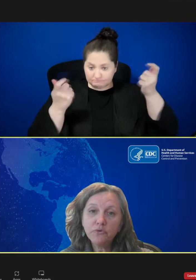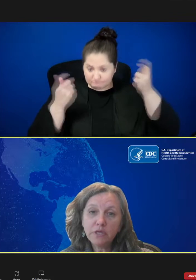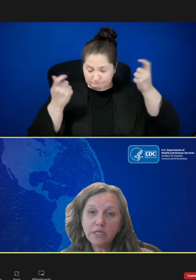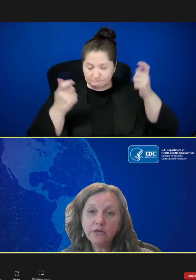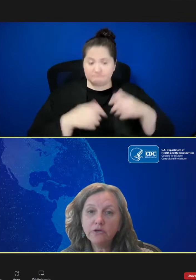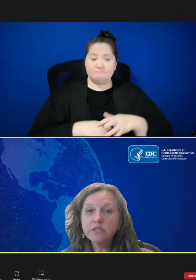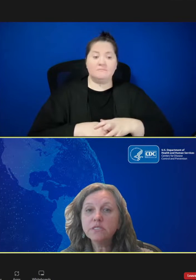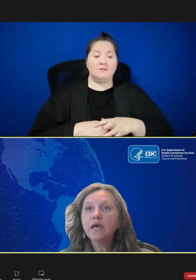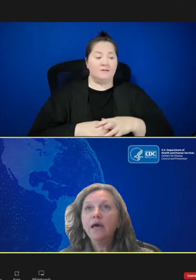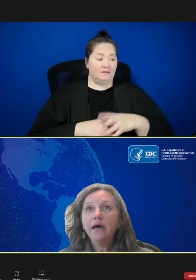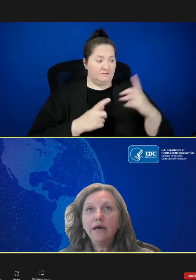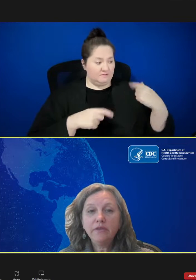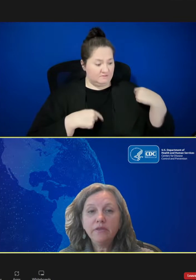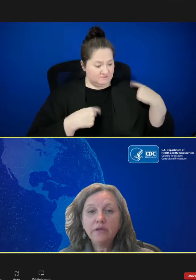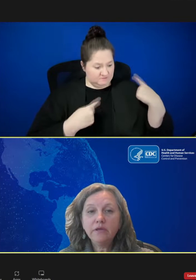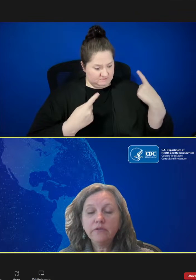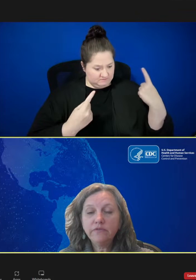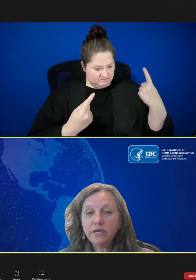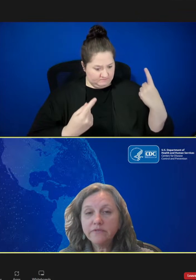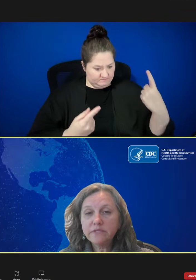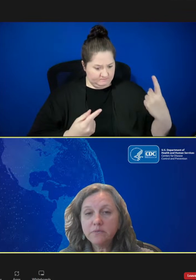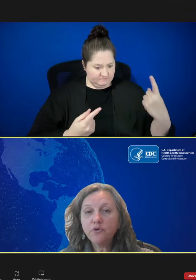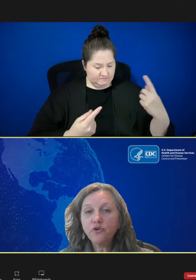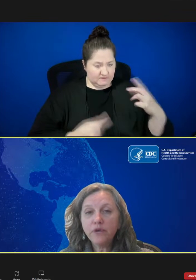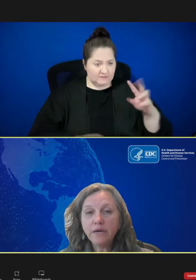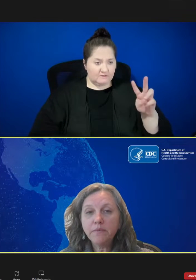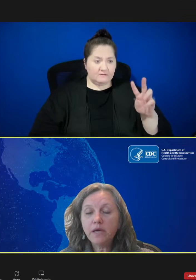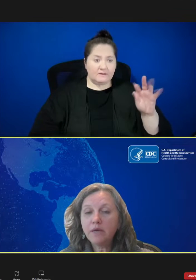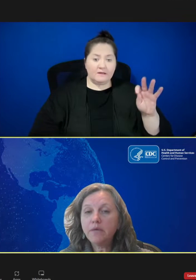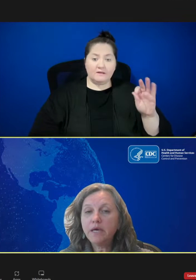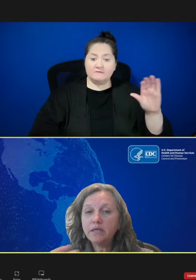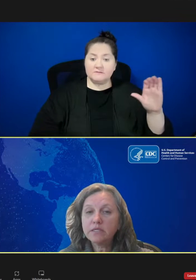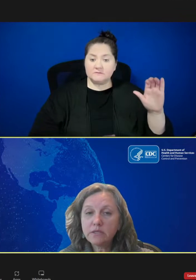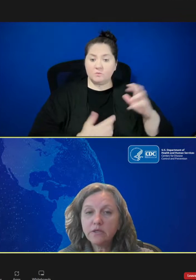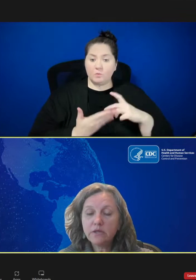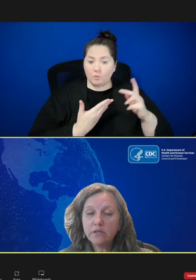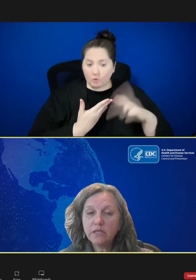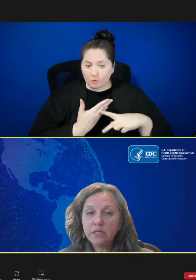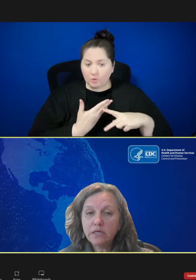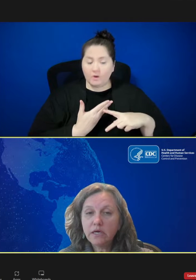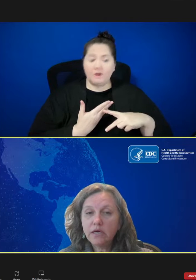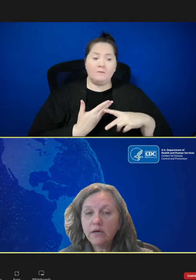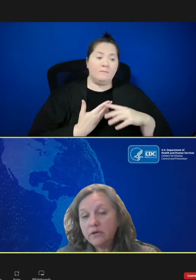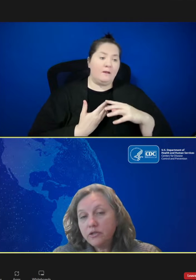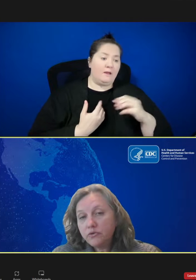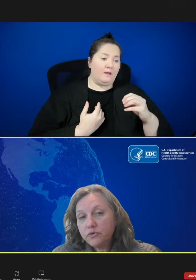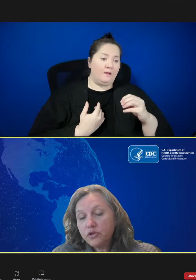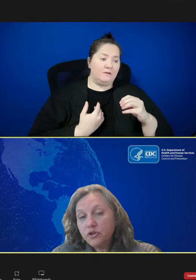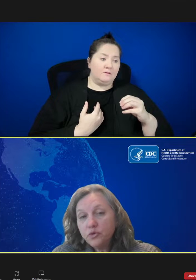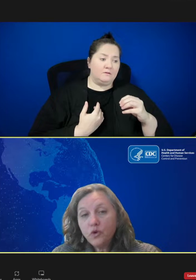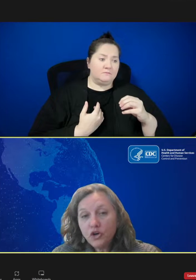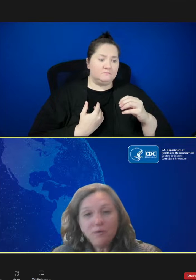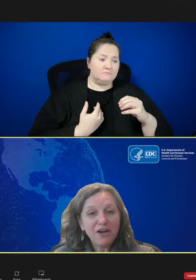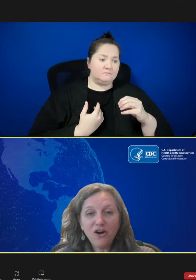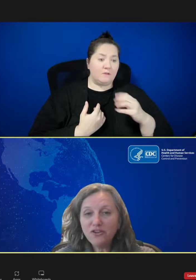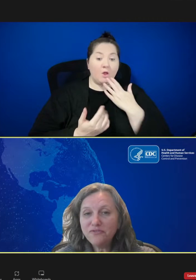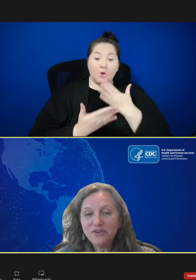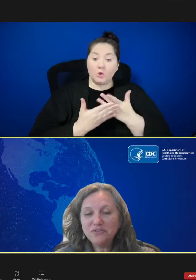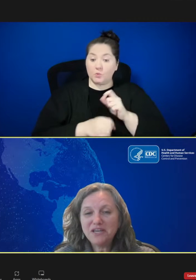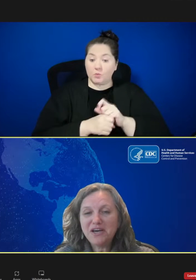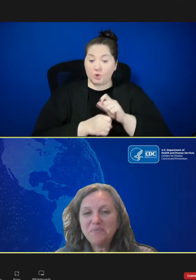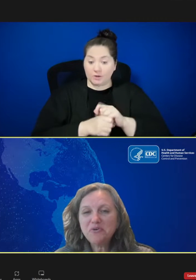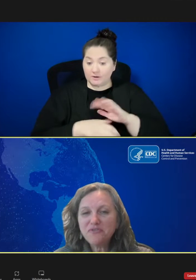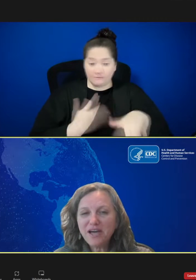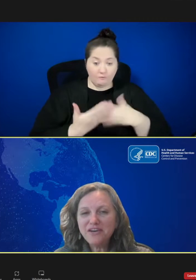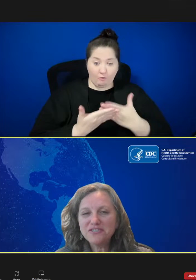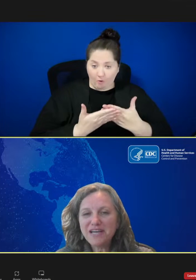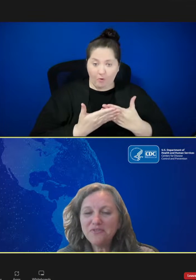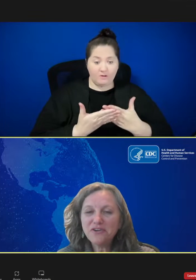the years, the VFC program and the, you know, good work by all of those providers out there,